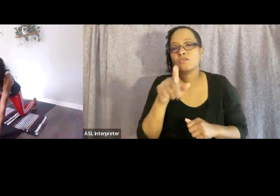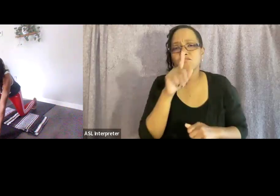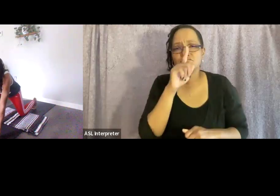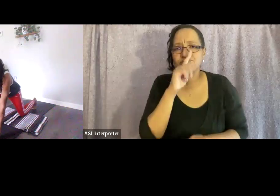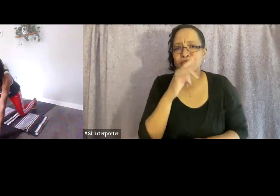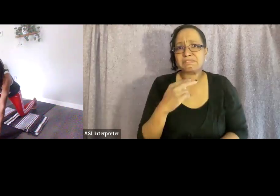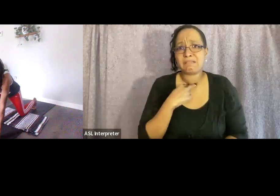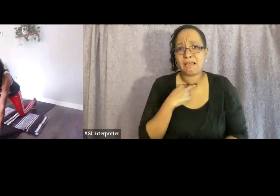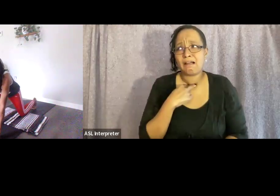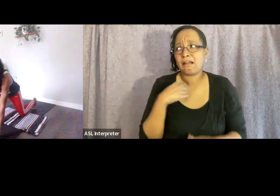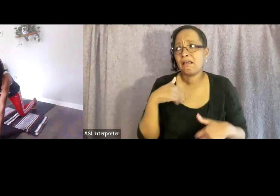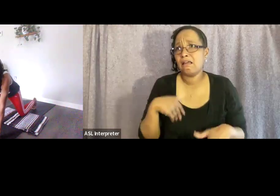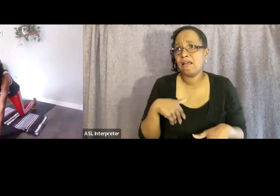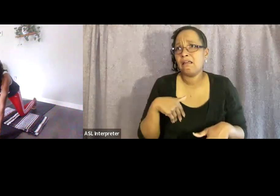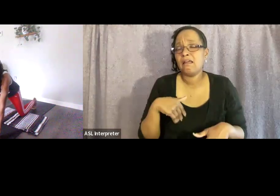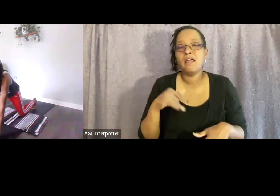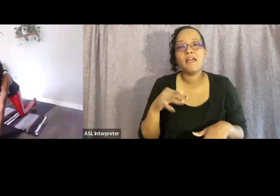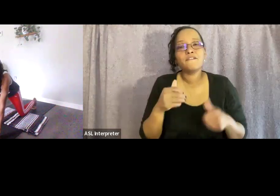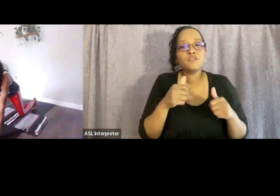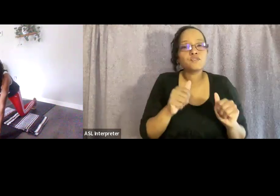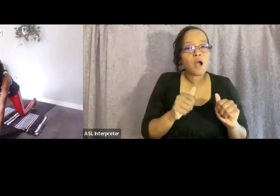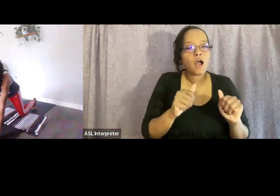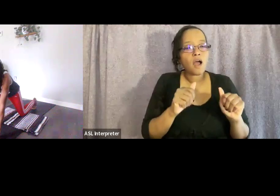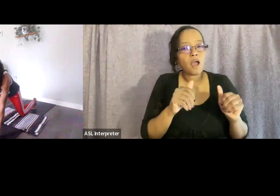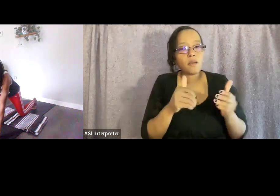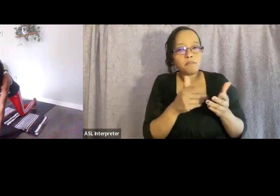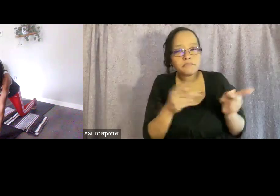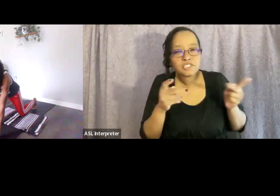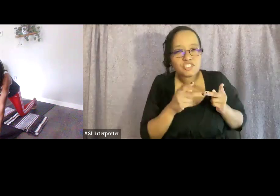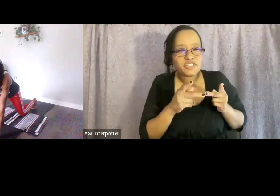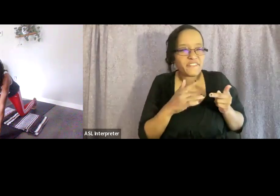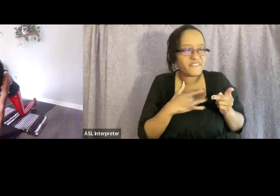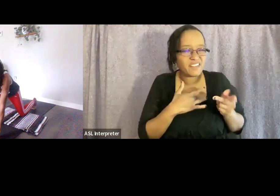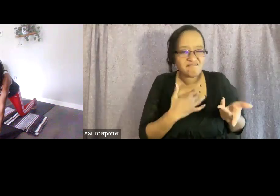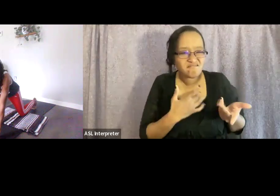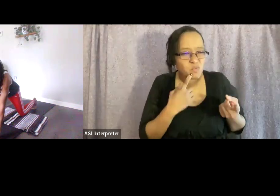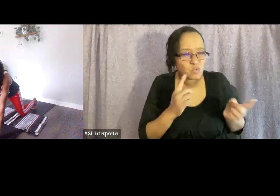If you do something, and it's not working, or no longer serving you, or feel supported,